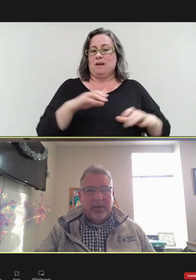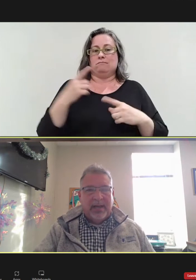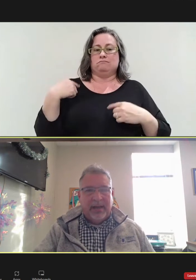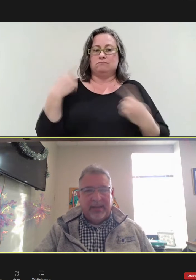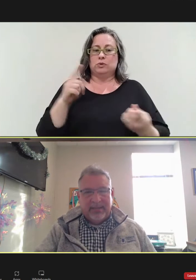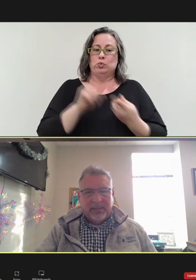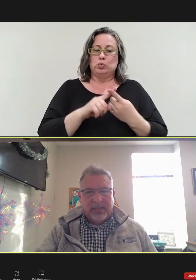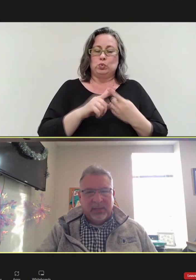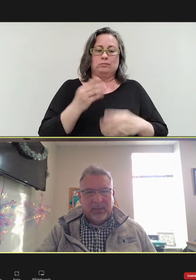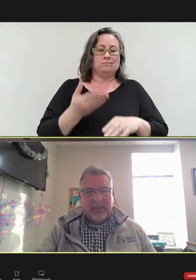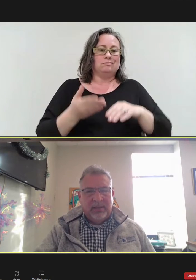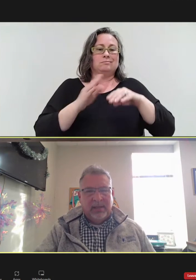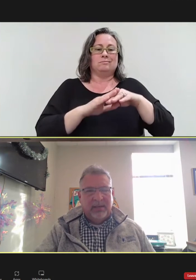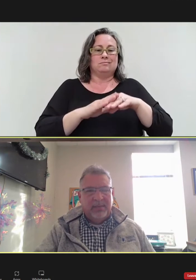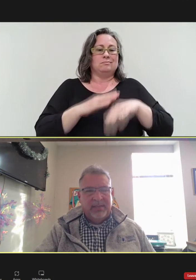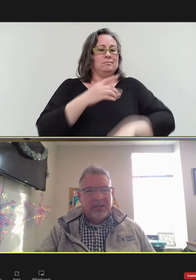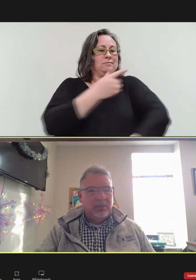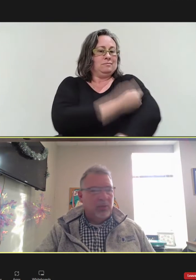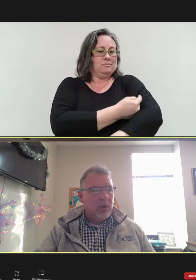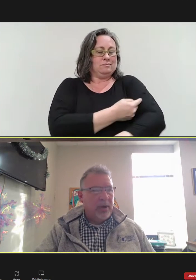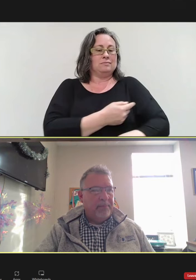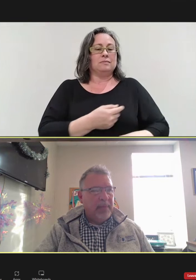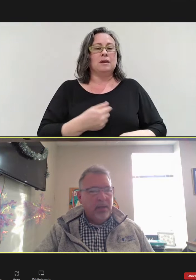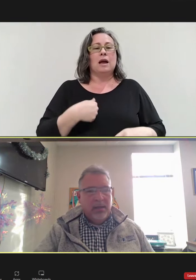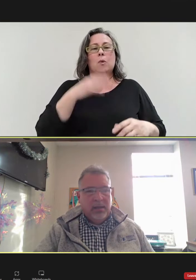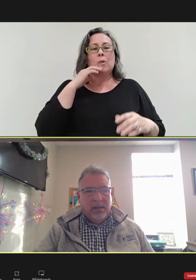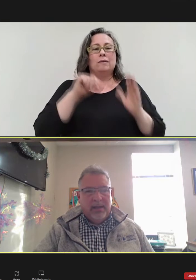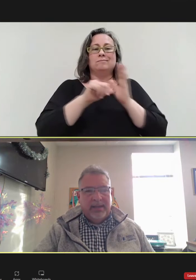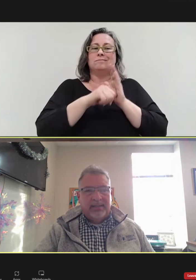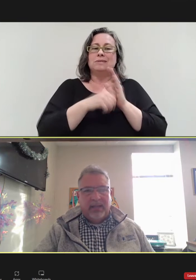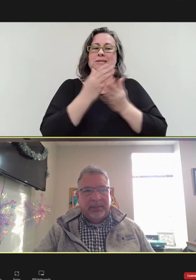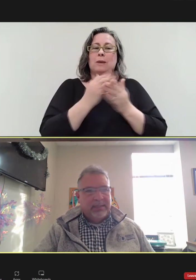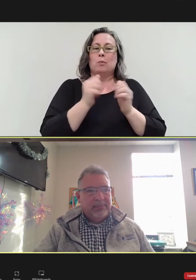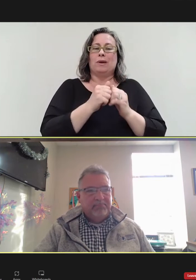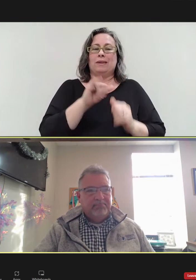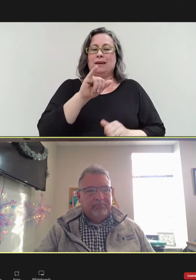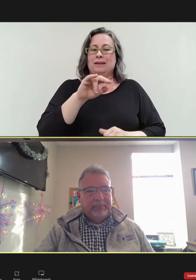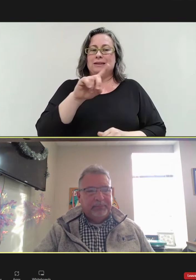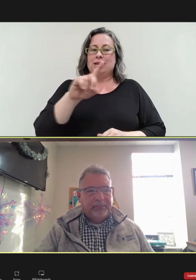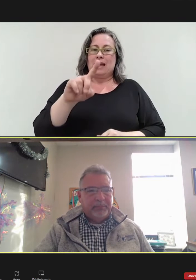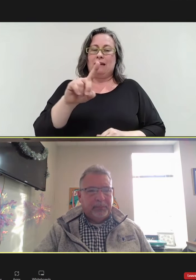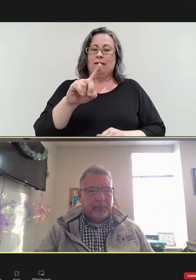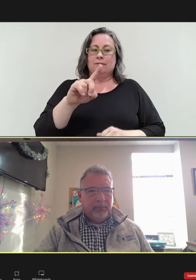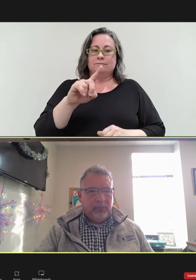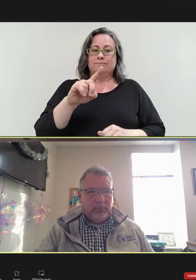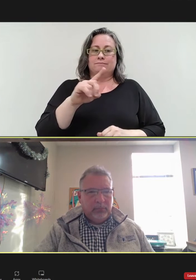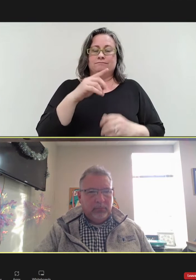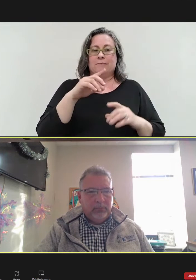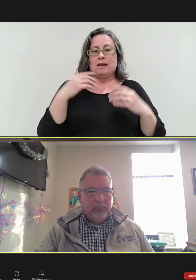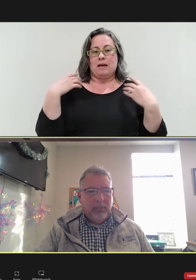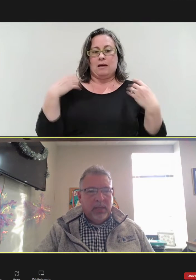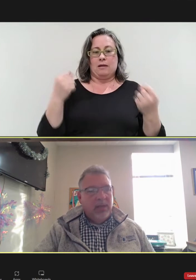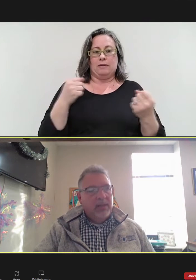I'm going to highlight some things with the Indiana immunization program. Next slide, please.